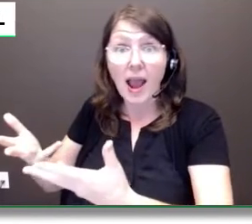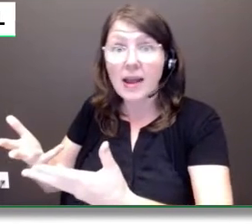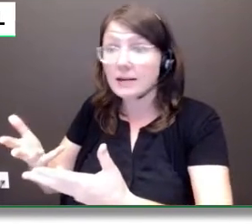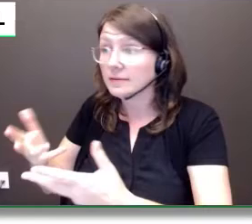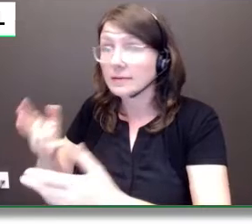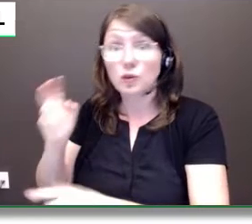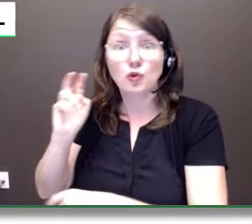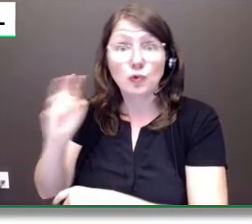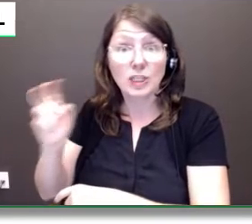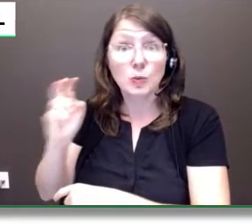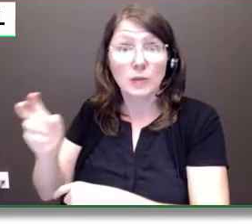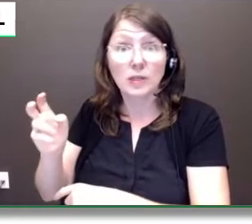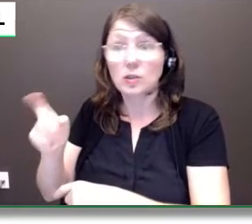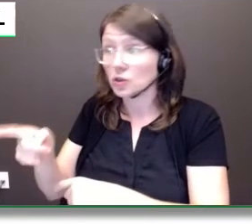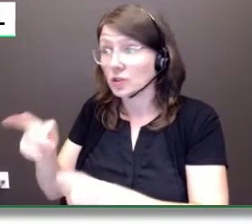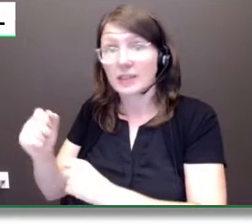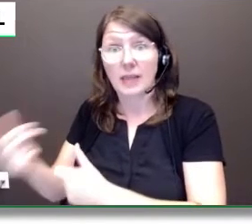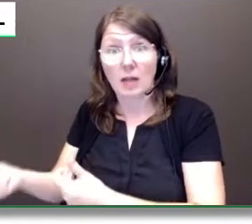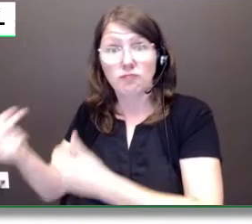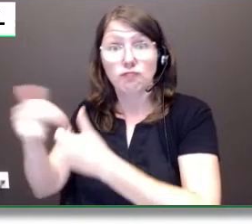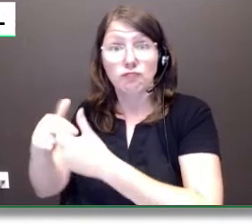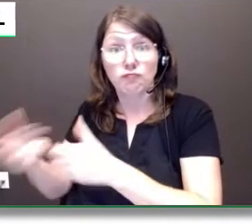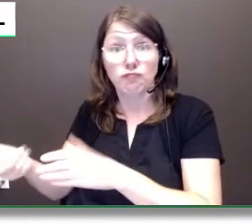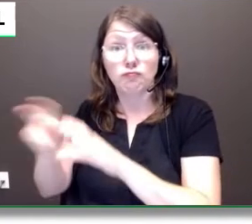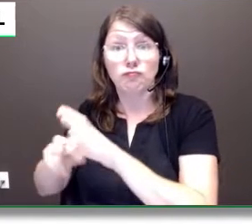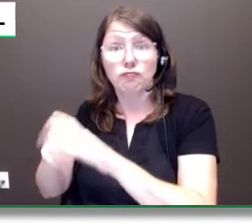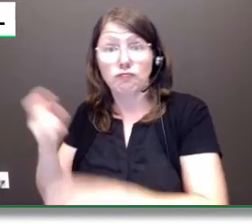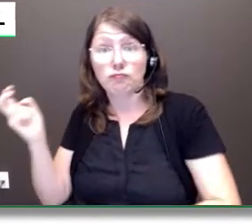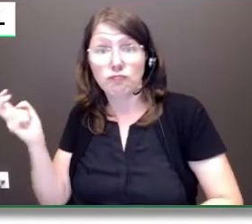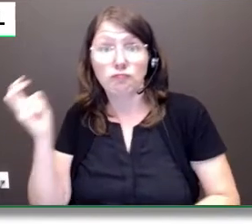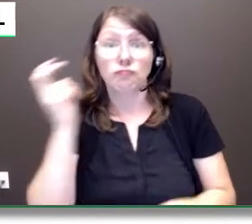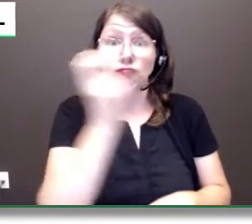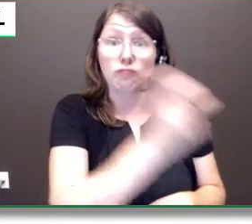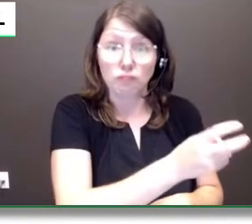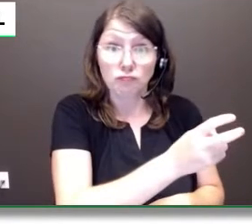finally do get out to the area be with some types of professionals that are